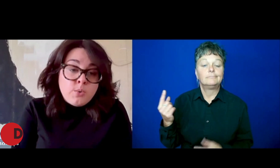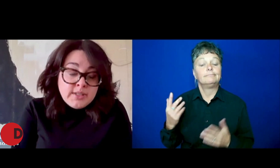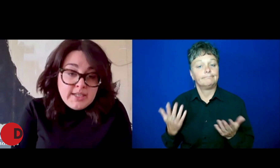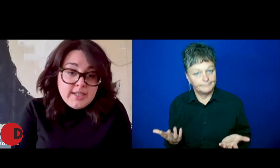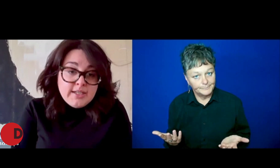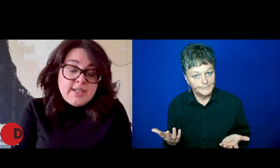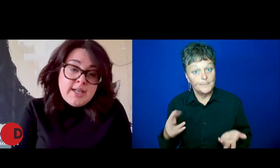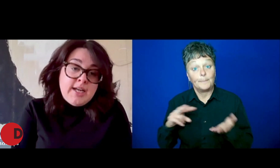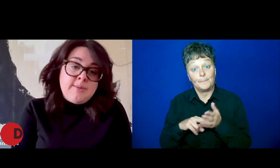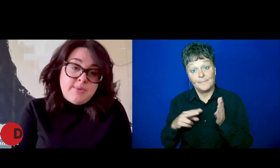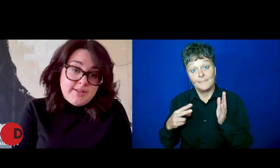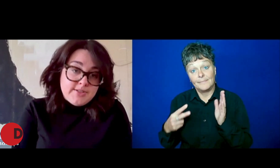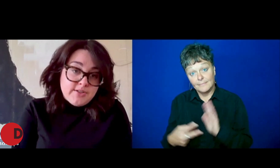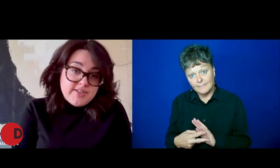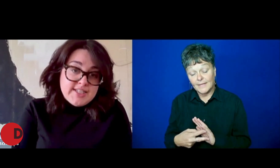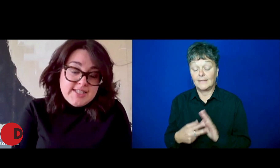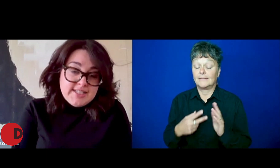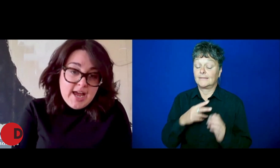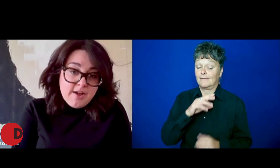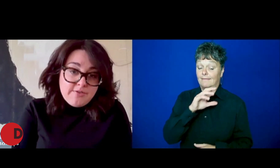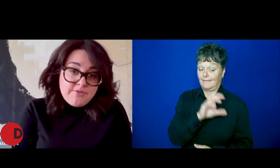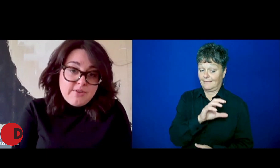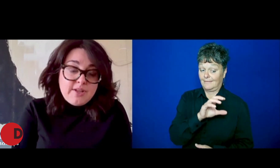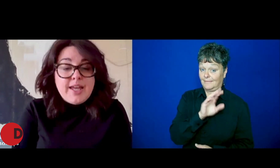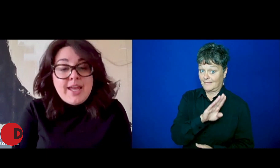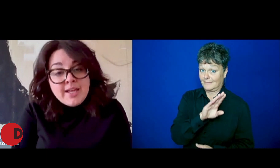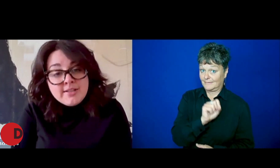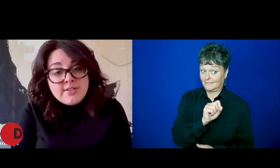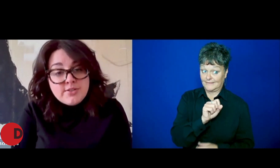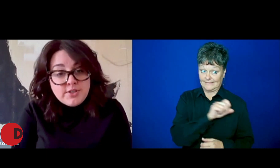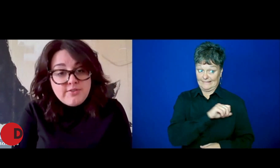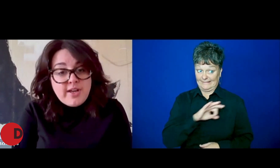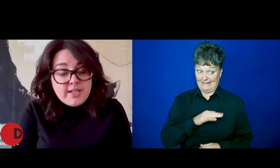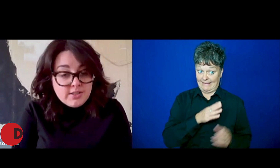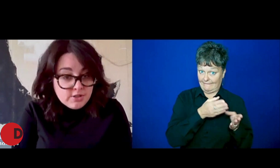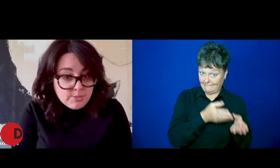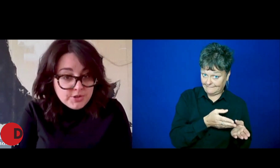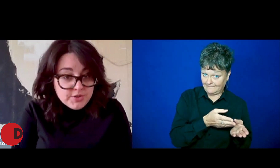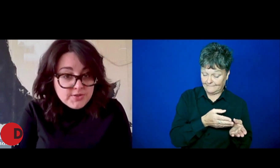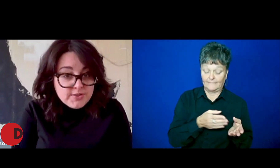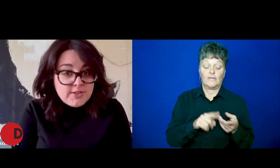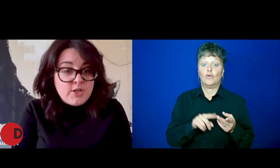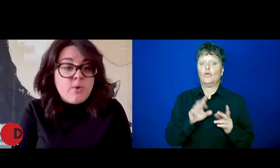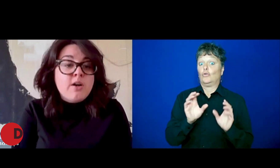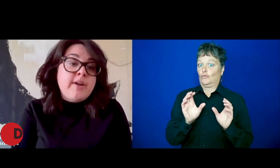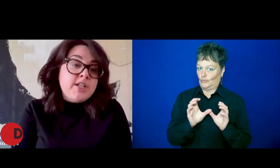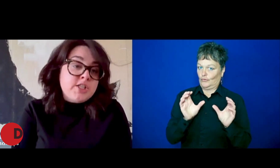is limited to the donor. Thus, only Canadian Blood Services staff and